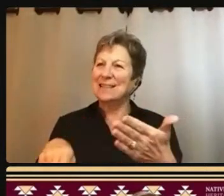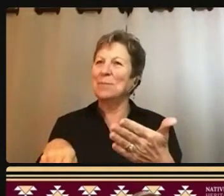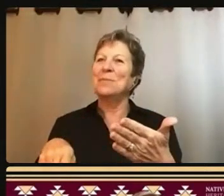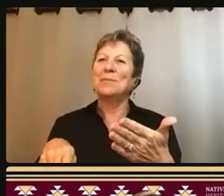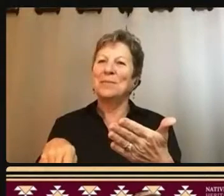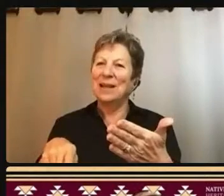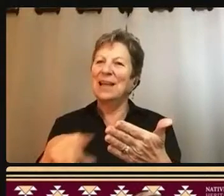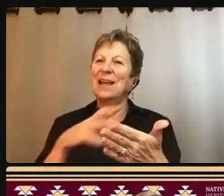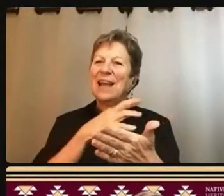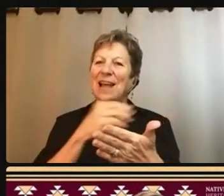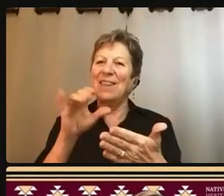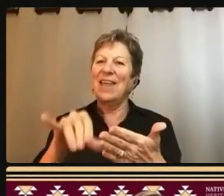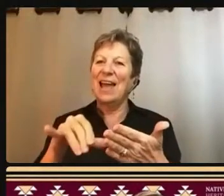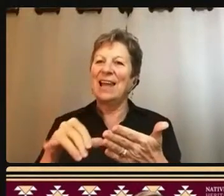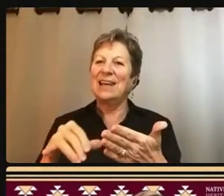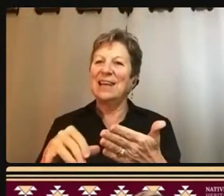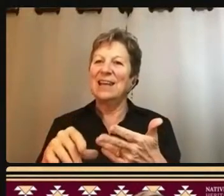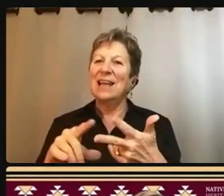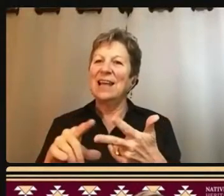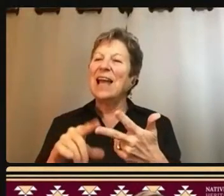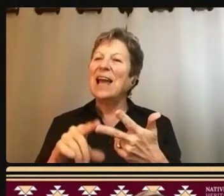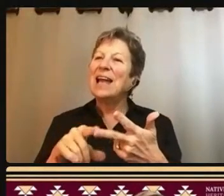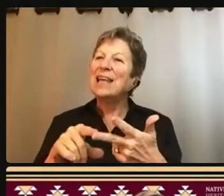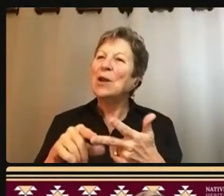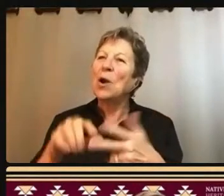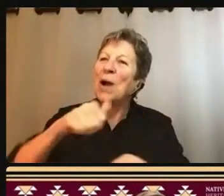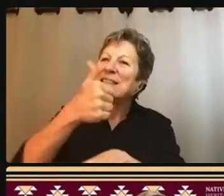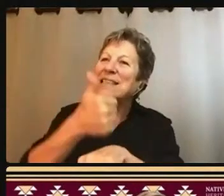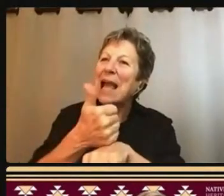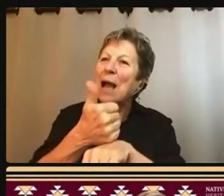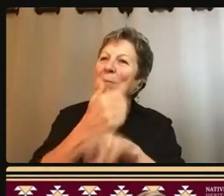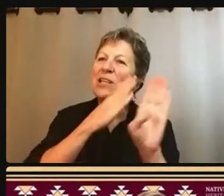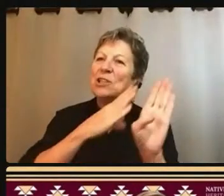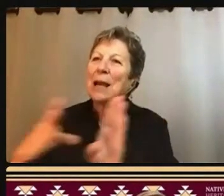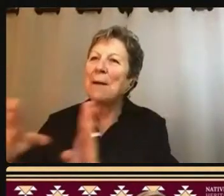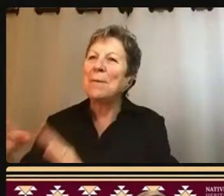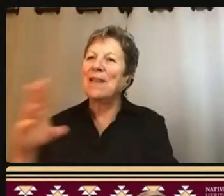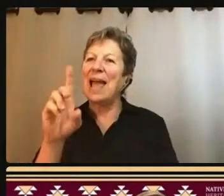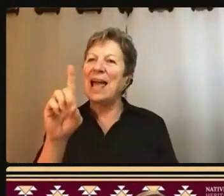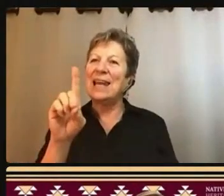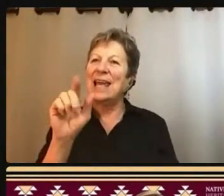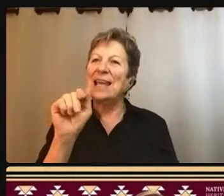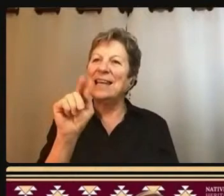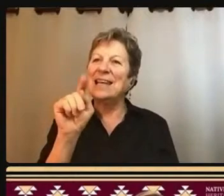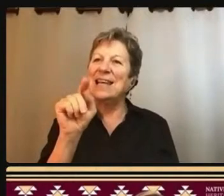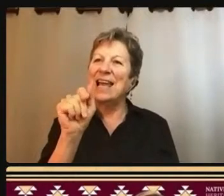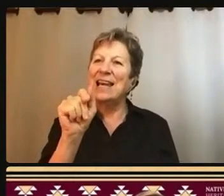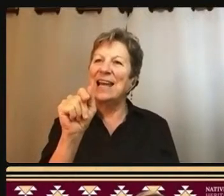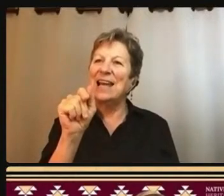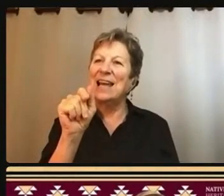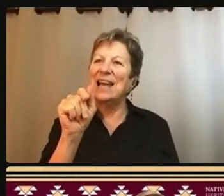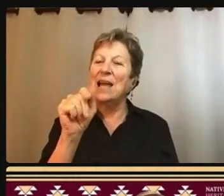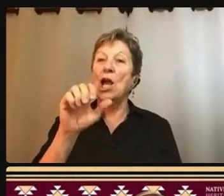AGAIN, FOCUSING ON EQUITY AND ANTI-RACISM.